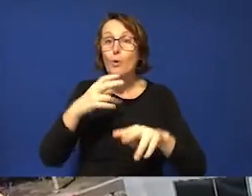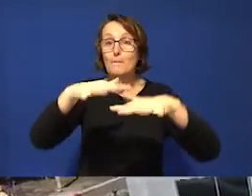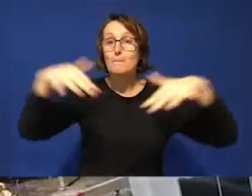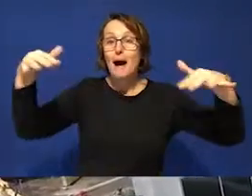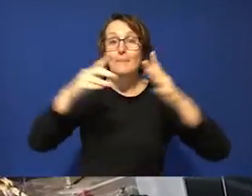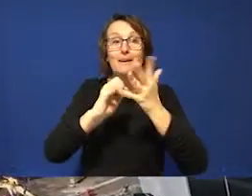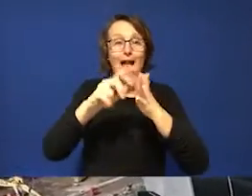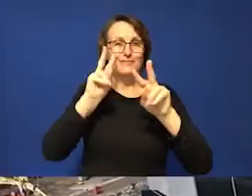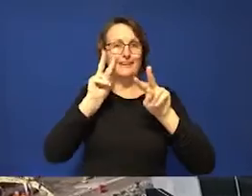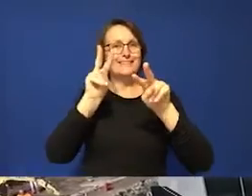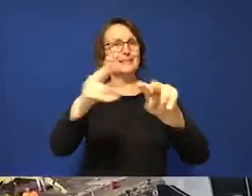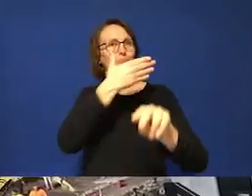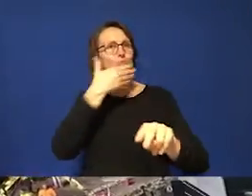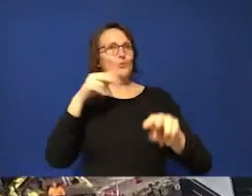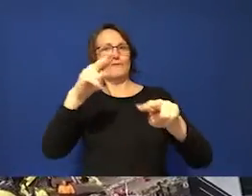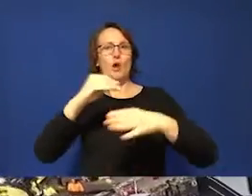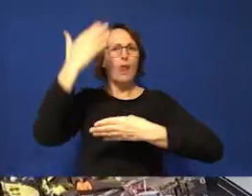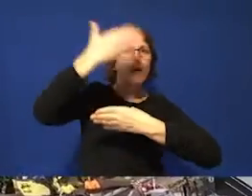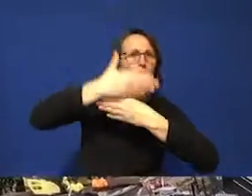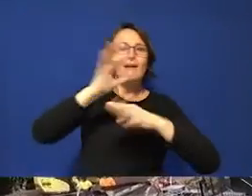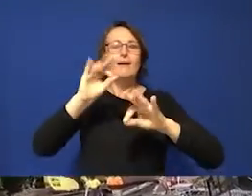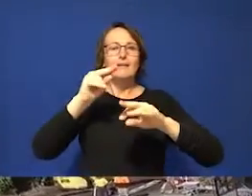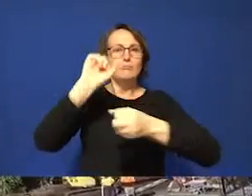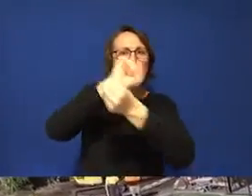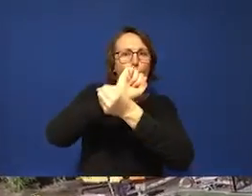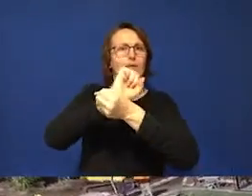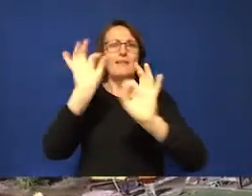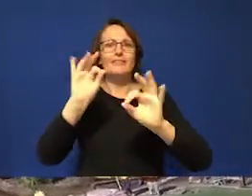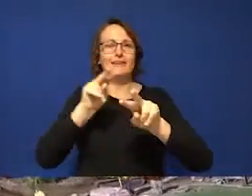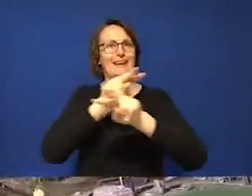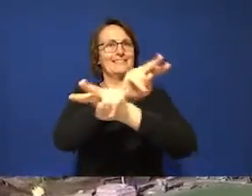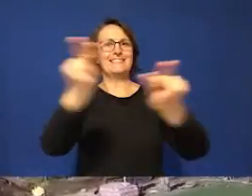particularly the East wing, which is one of my favorite that the earliest part, the 1860s library,